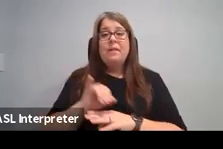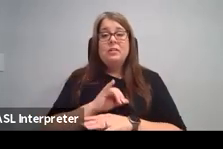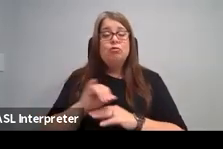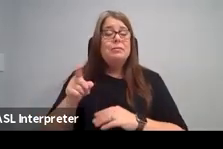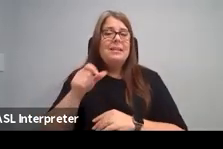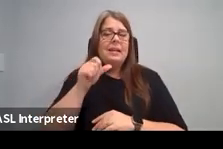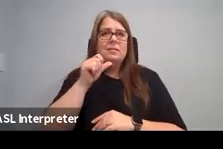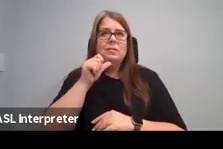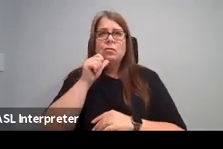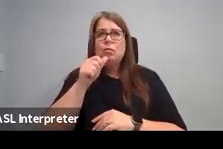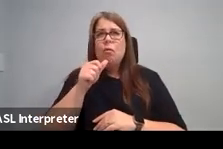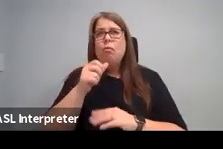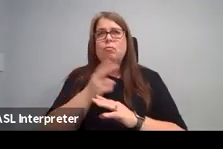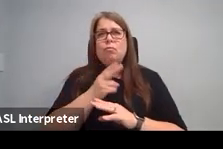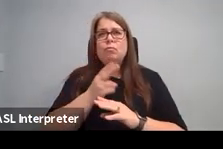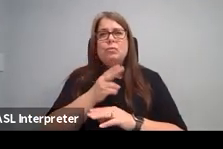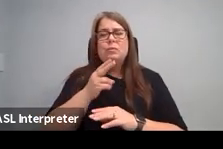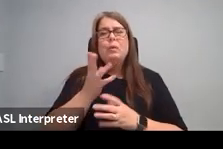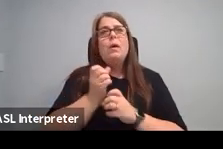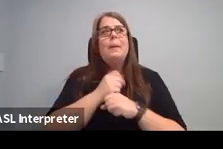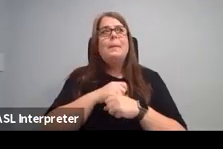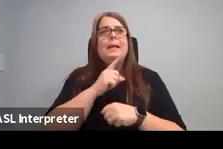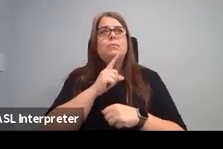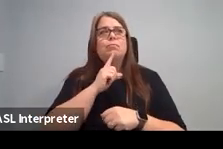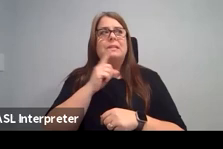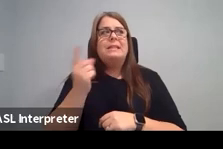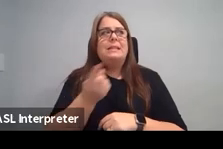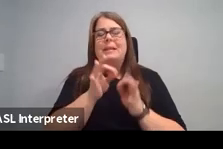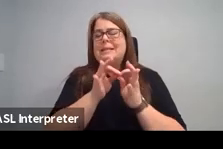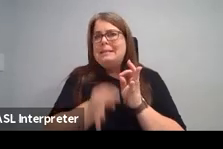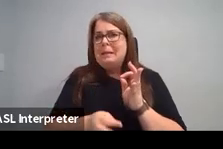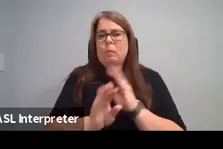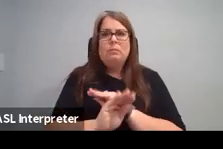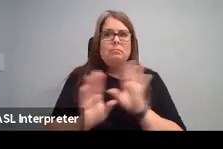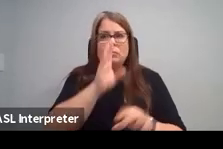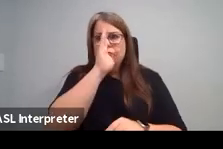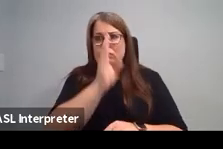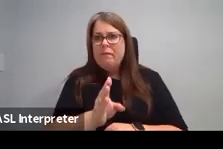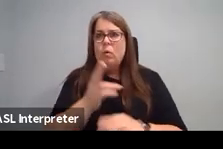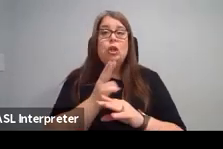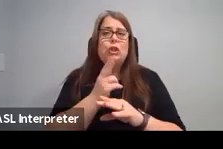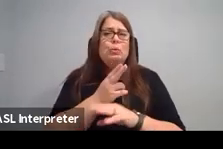Allison Frenzel : And so we wanted to create something that was really just simple and straightforward and you can use tomorrow. So that's what these are.